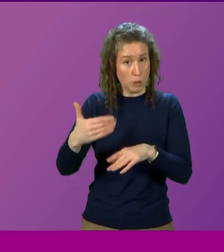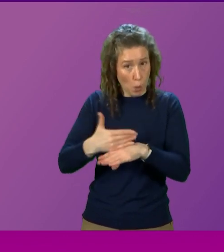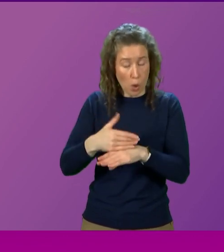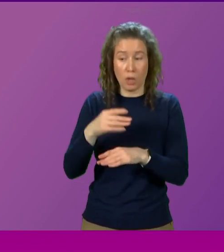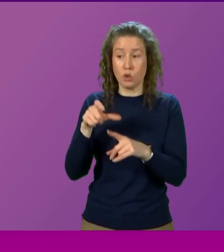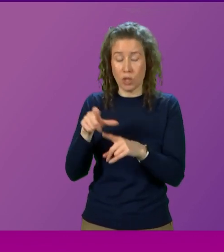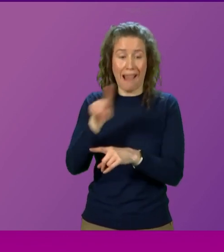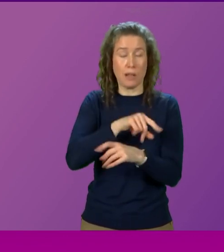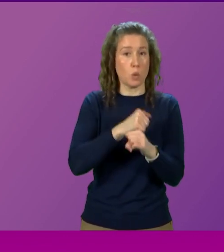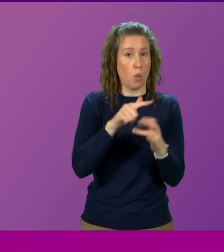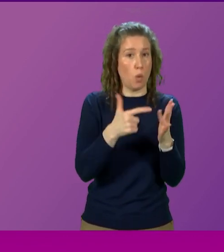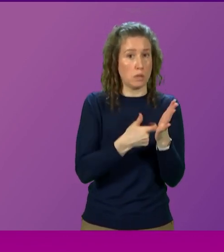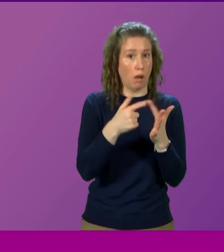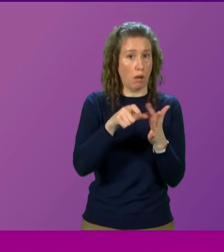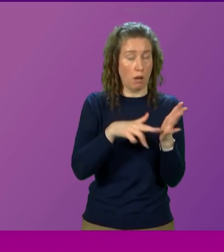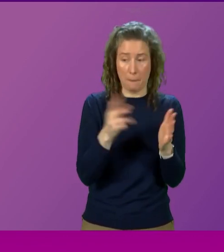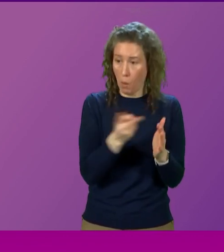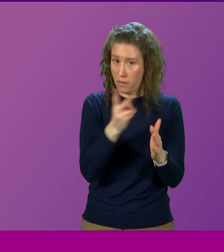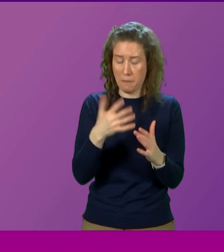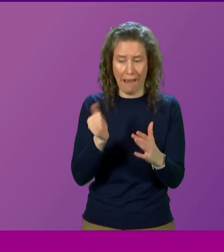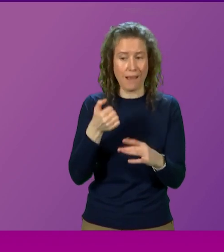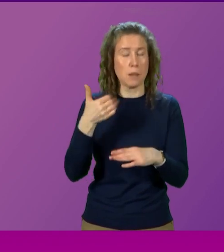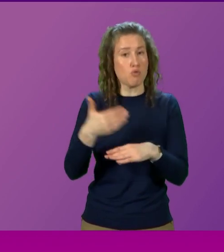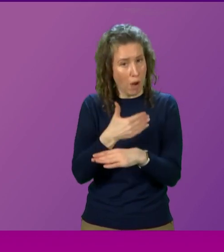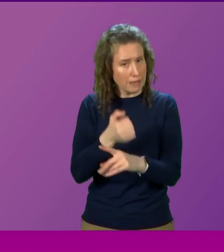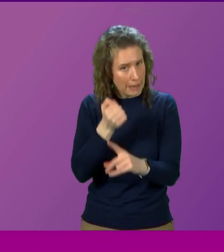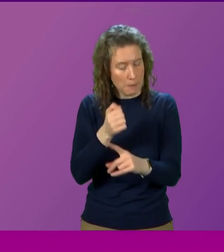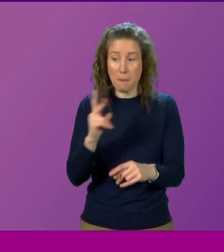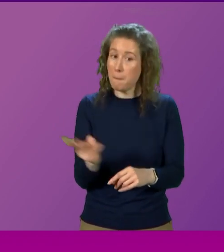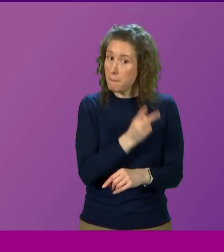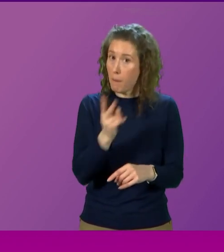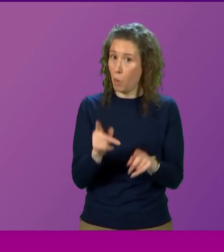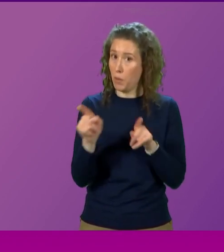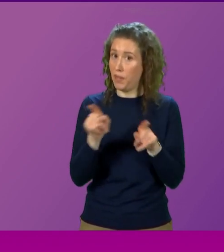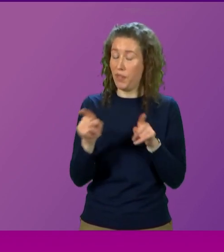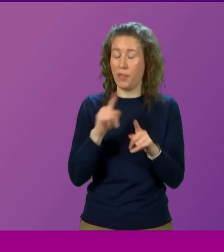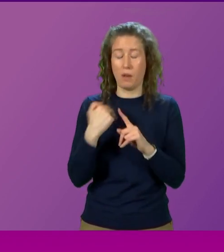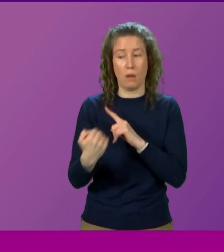Gordon Aikman before him—but what always struck me about Doddie and Gordon was the